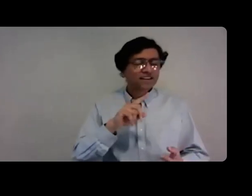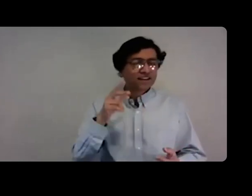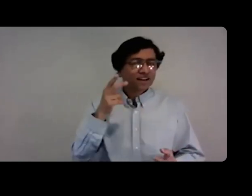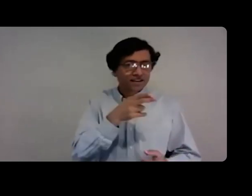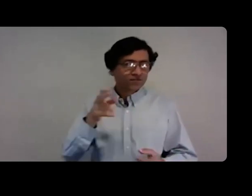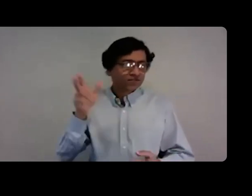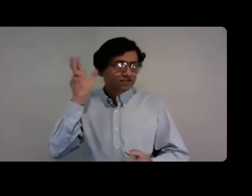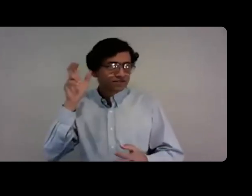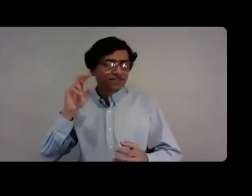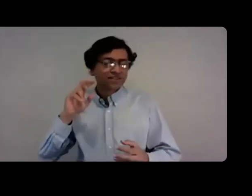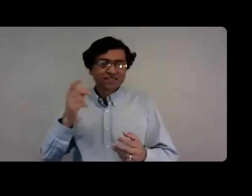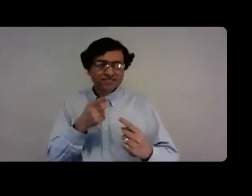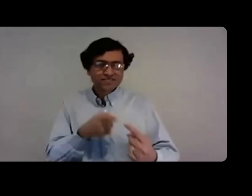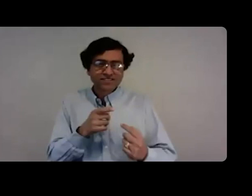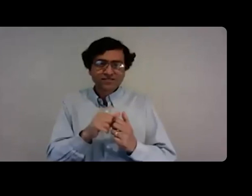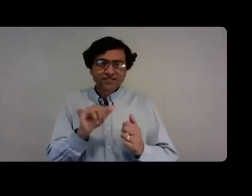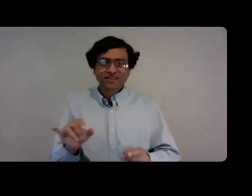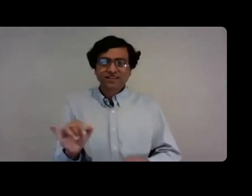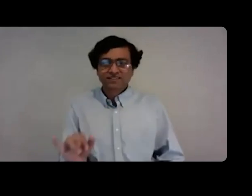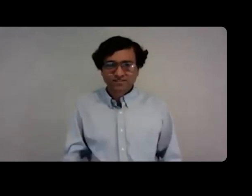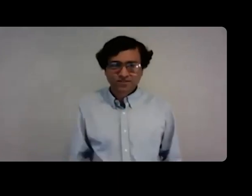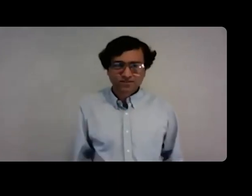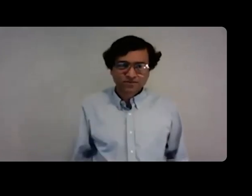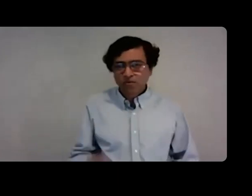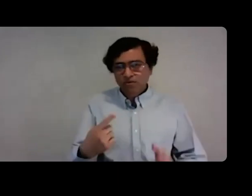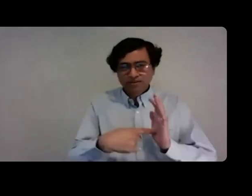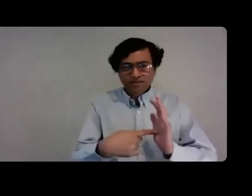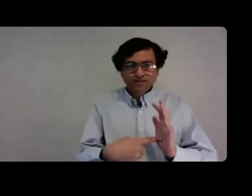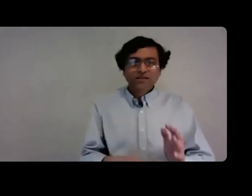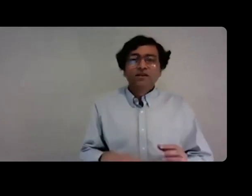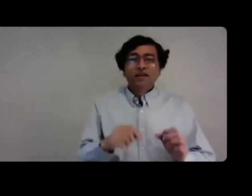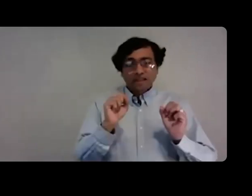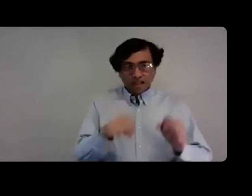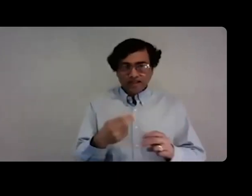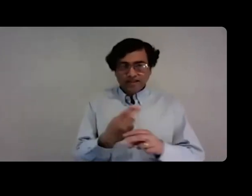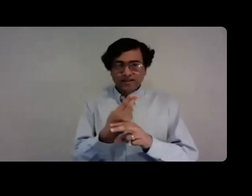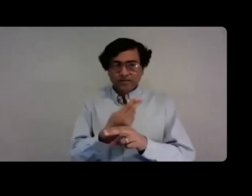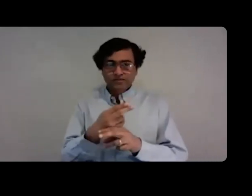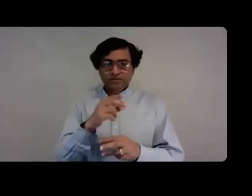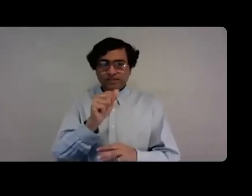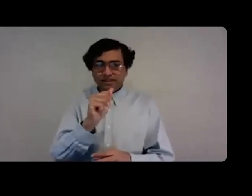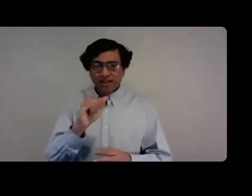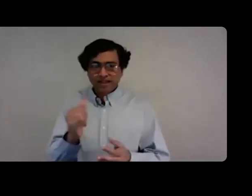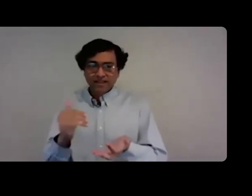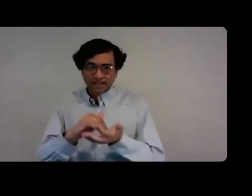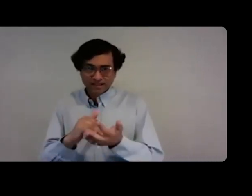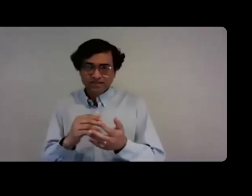as well, that is something else that hard-of-hearing people may be listening to and therefore not fully understanding.